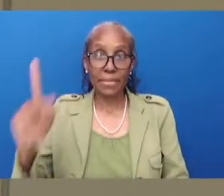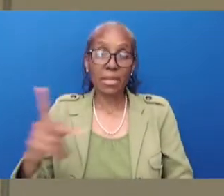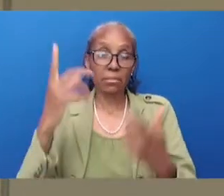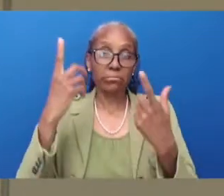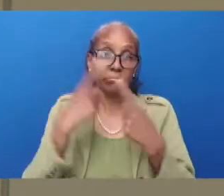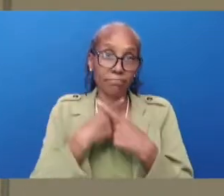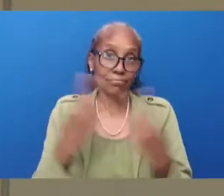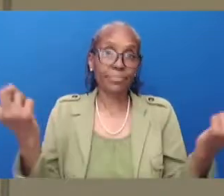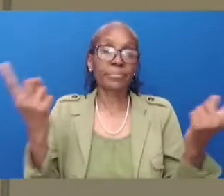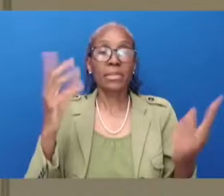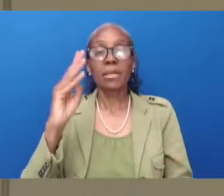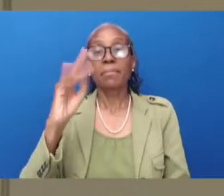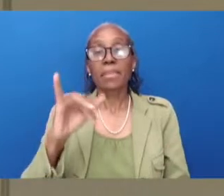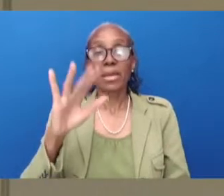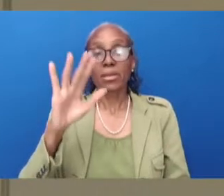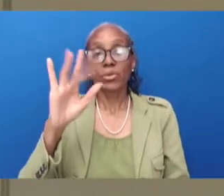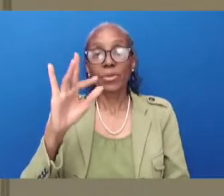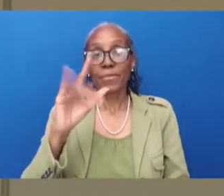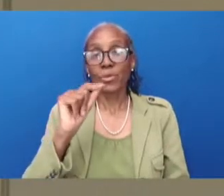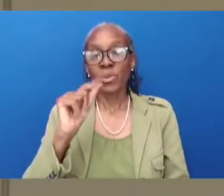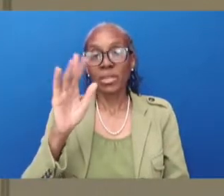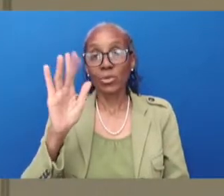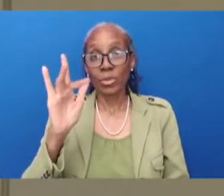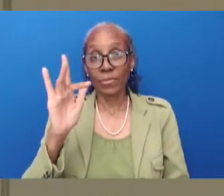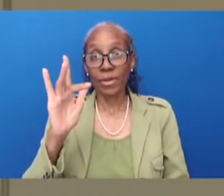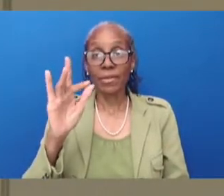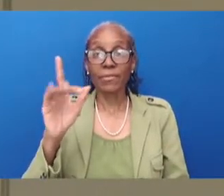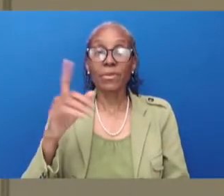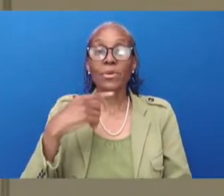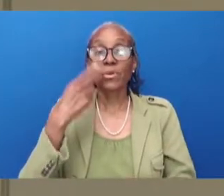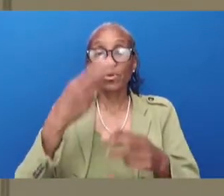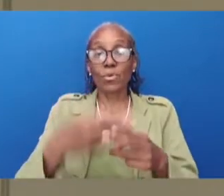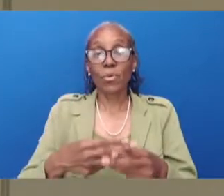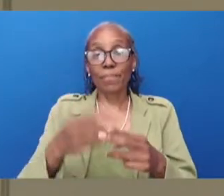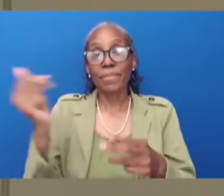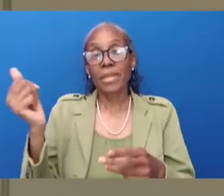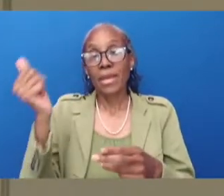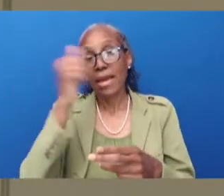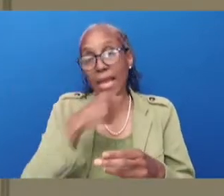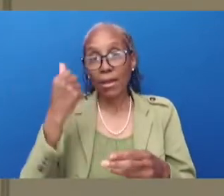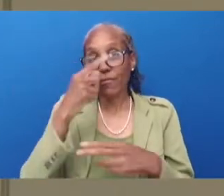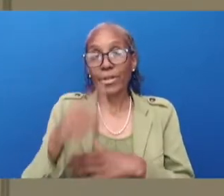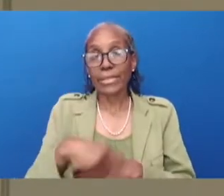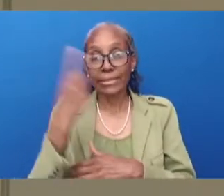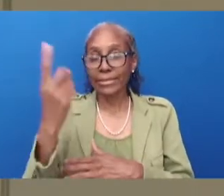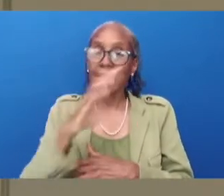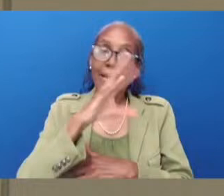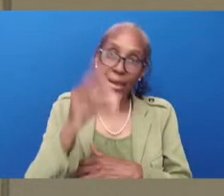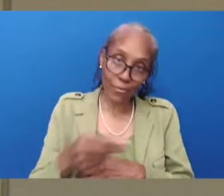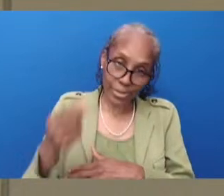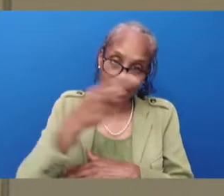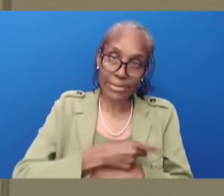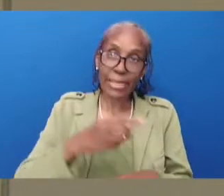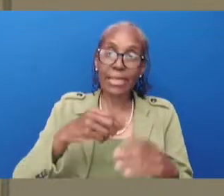THAT THE MECKLENBURG BOARD OF